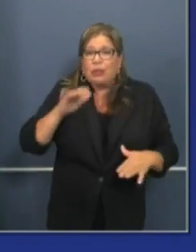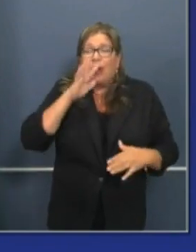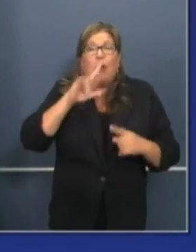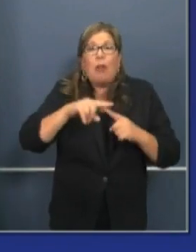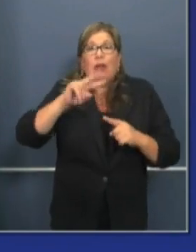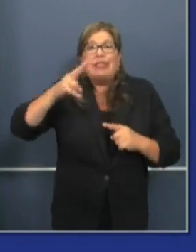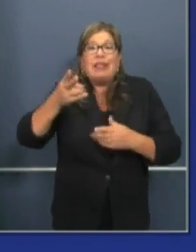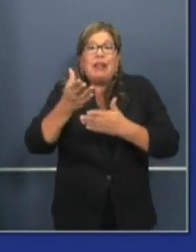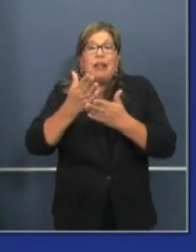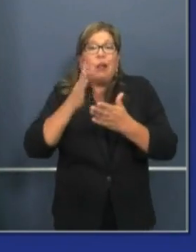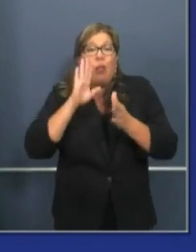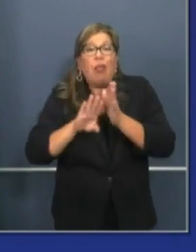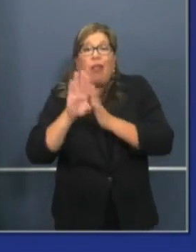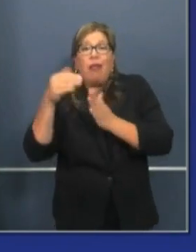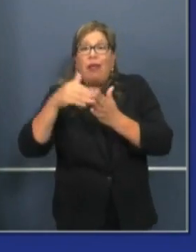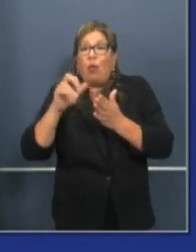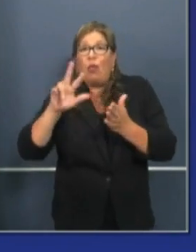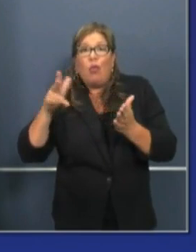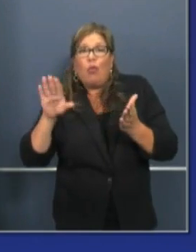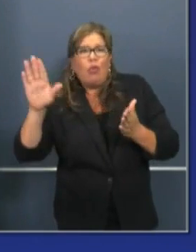WE’RE NOT INTO THE SECOND WAVE.